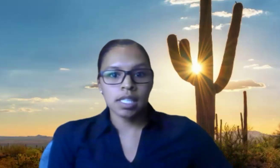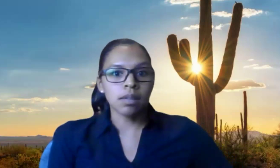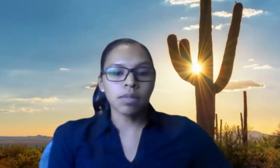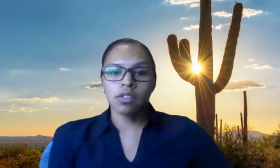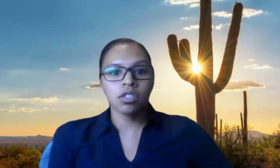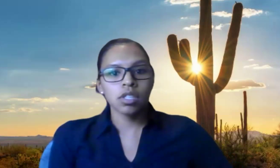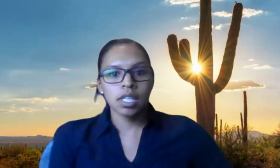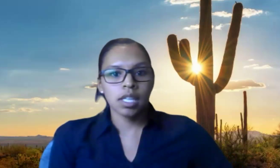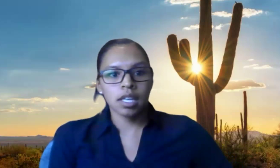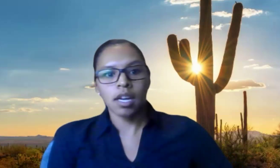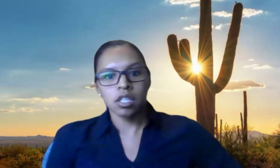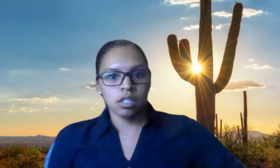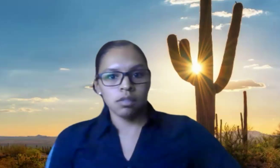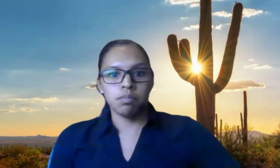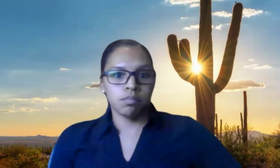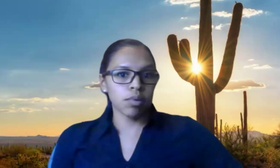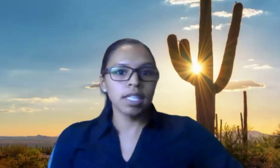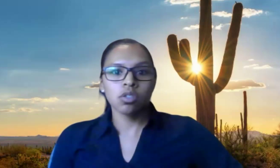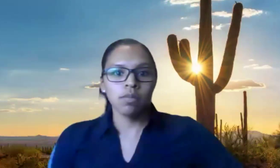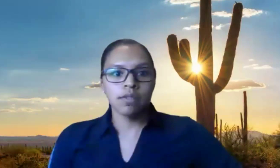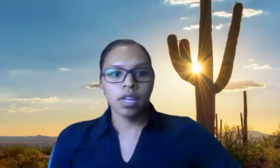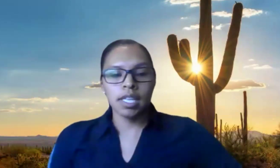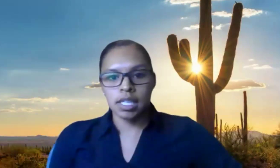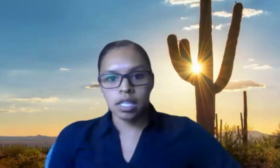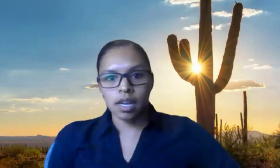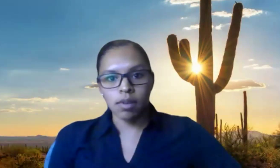IS THIS SOMETHING YOU ARE INTERESTED IN? AND KIND OF JUST BRAINSTORMING DIFFERENT IDEAS AND HOW WE